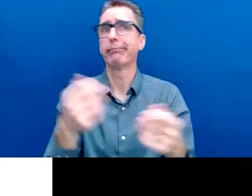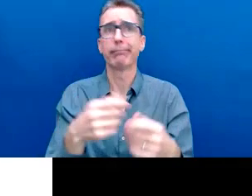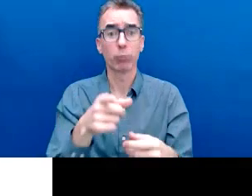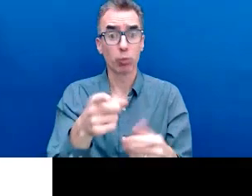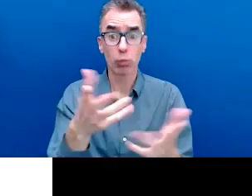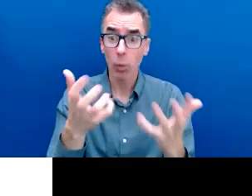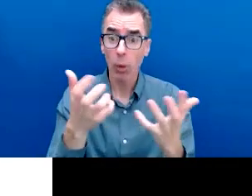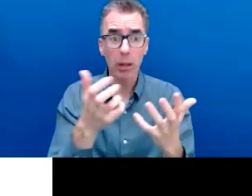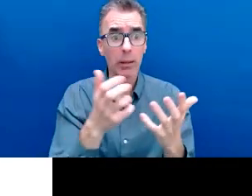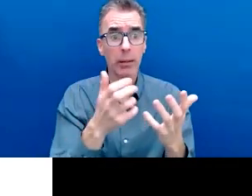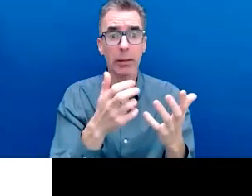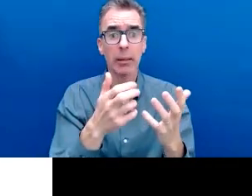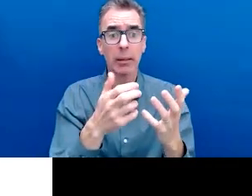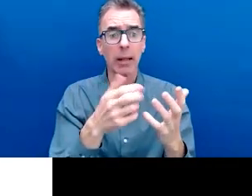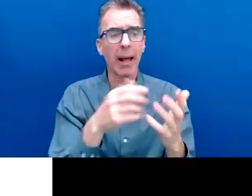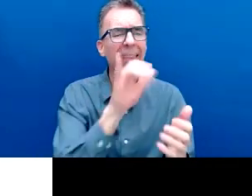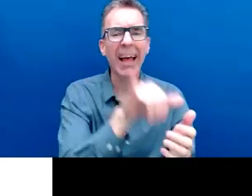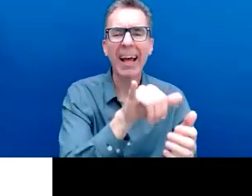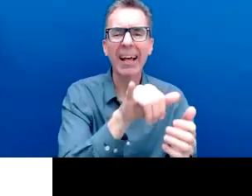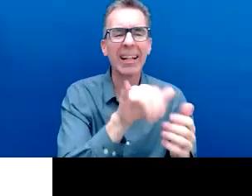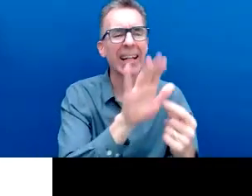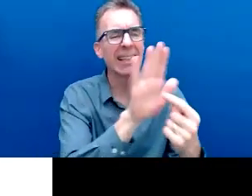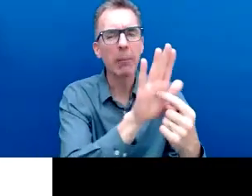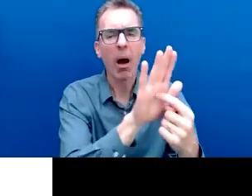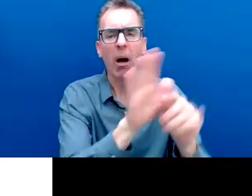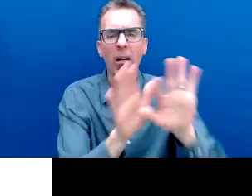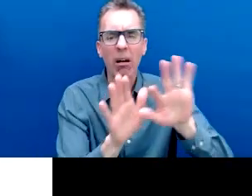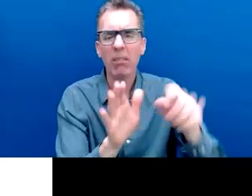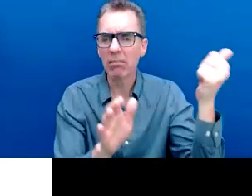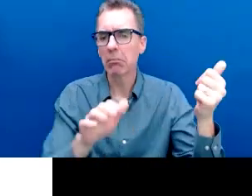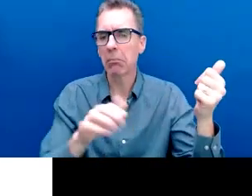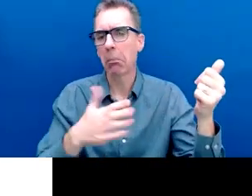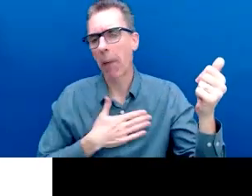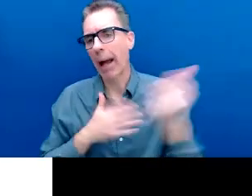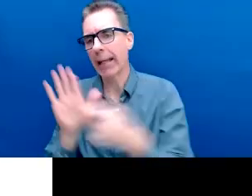examples, change names, you know, change even update the, grammar